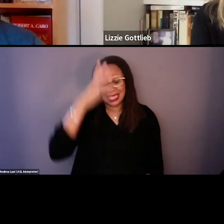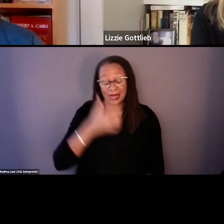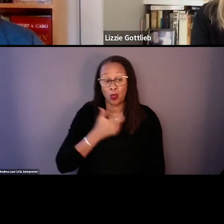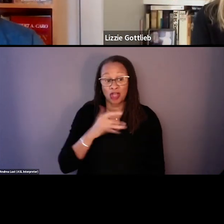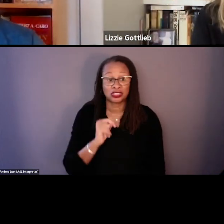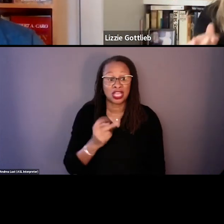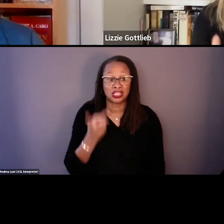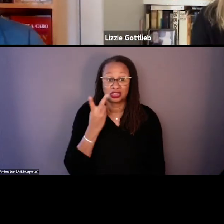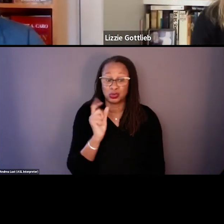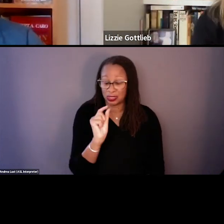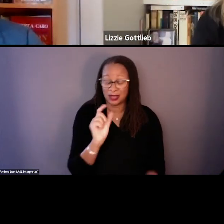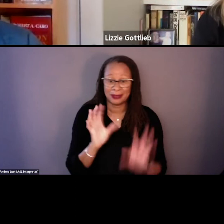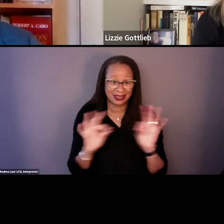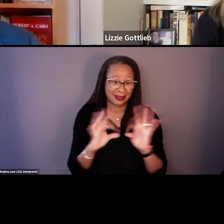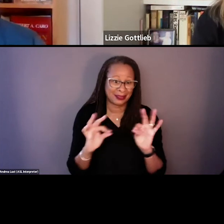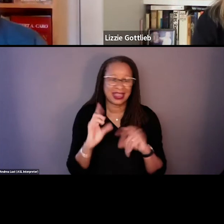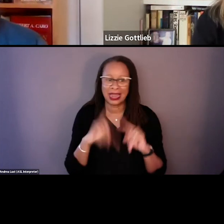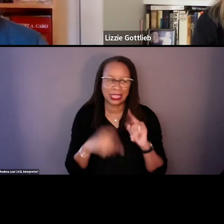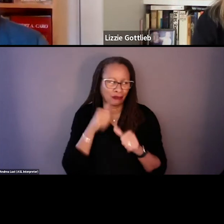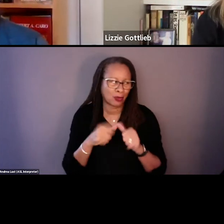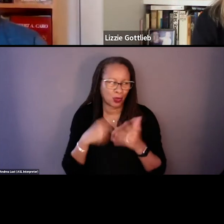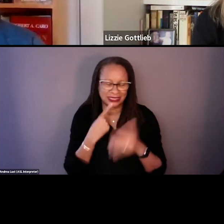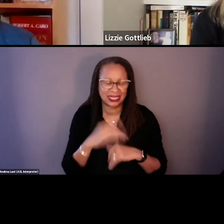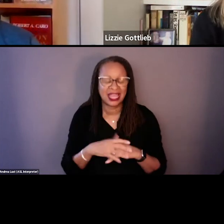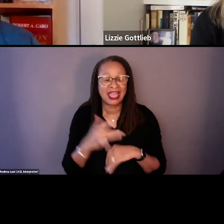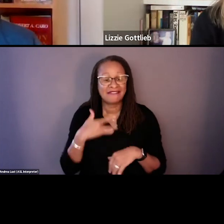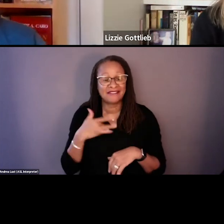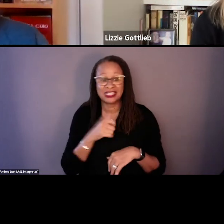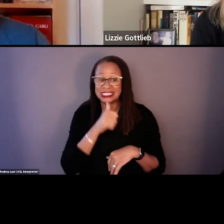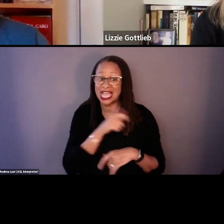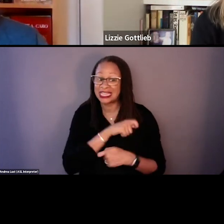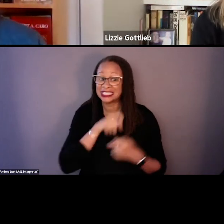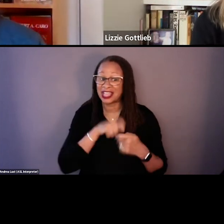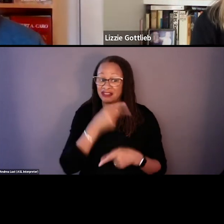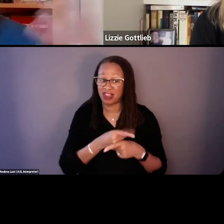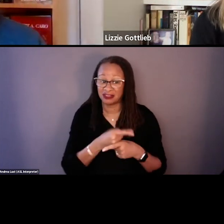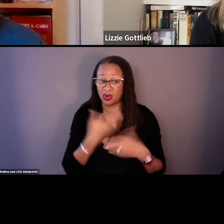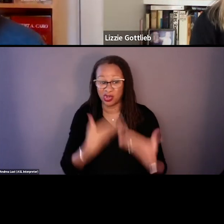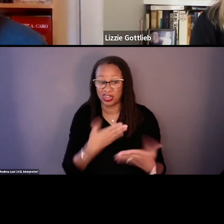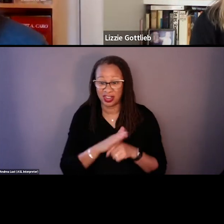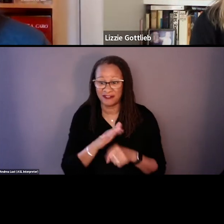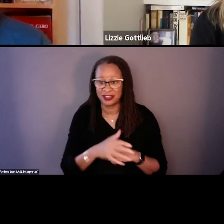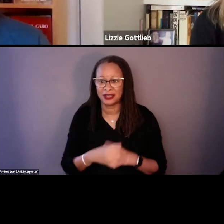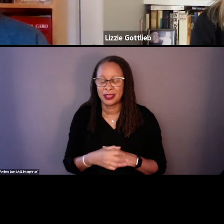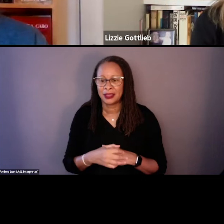It's terrific." That was it. (chuckles) Spoken to somebody who doesn't work for seven years on something.